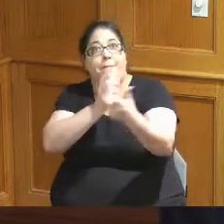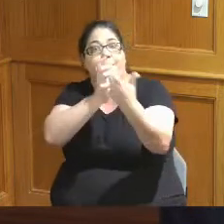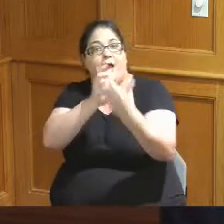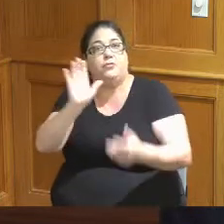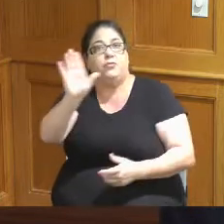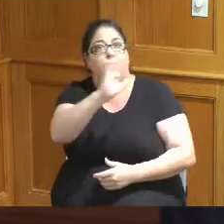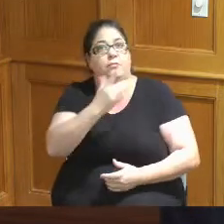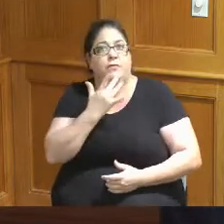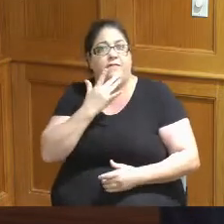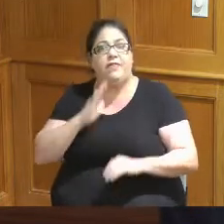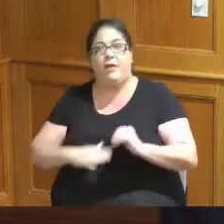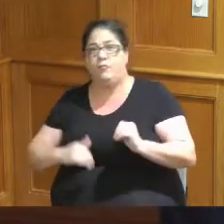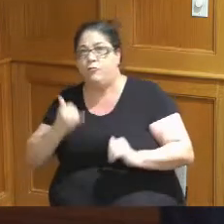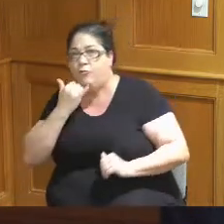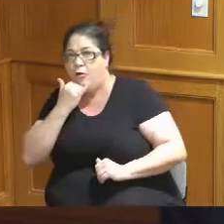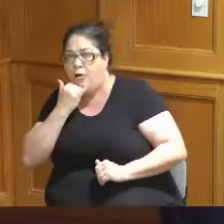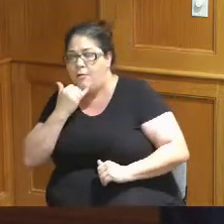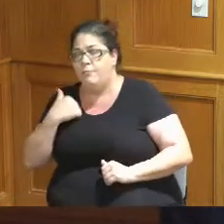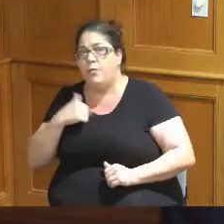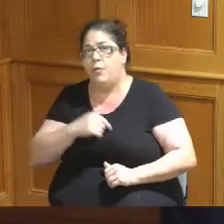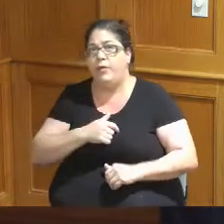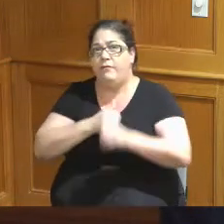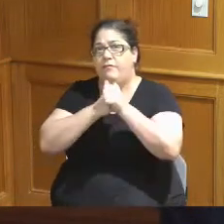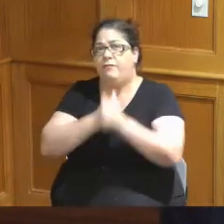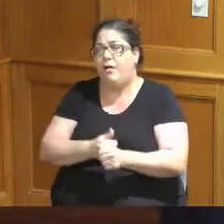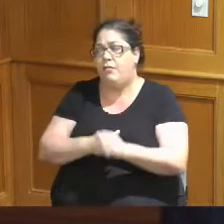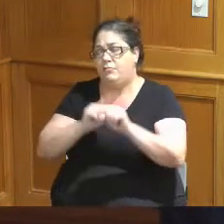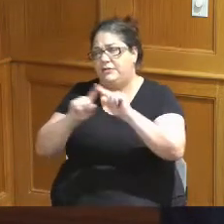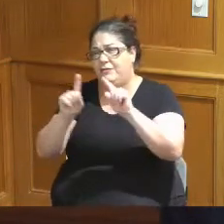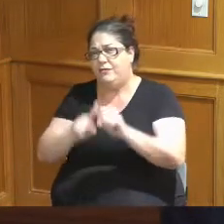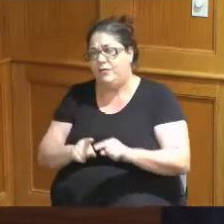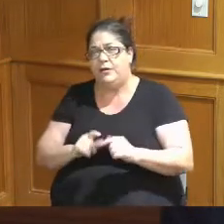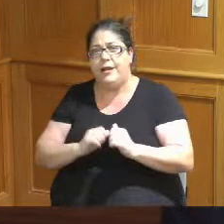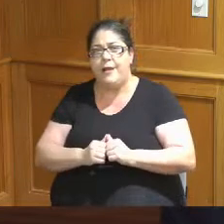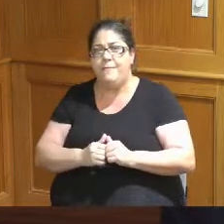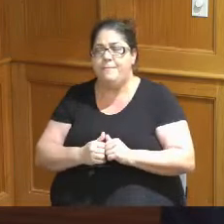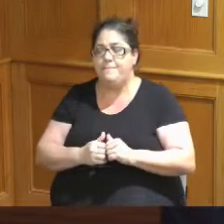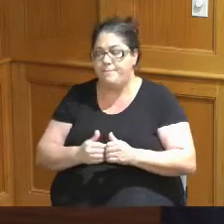points we discern that policy Direction in a couple of different ways and Carry Out actions